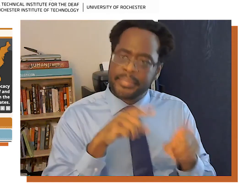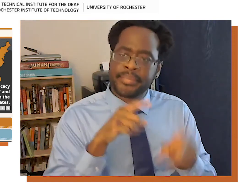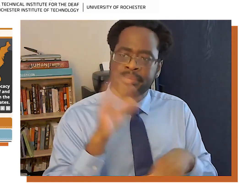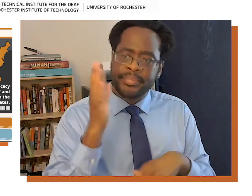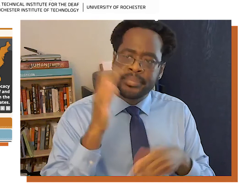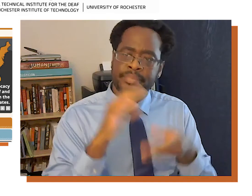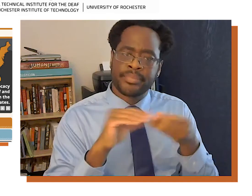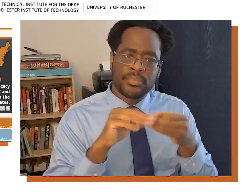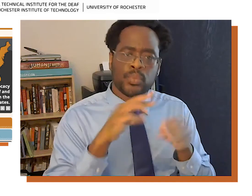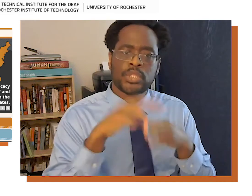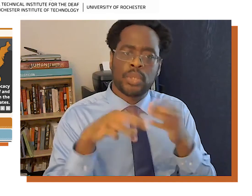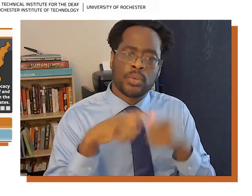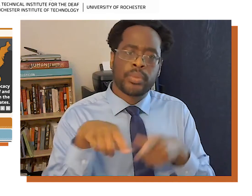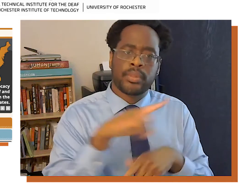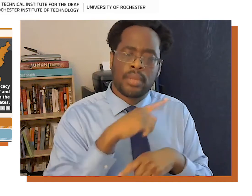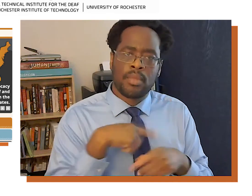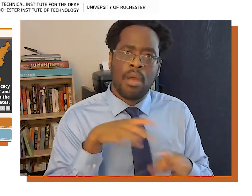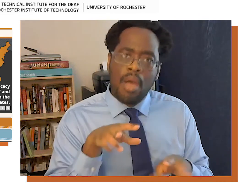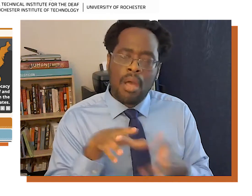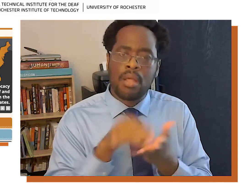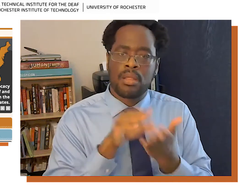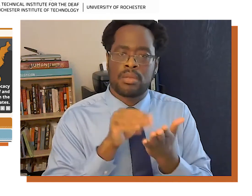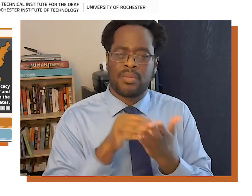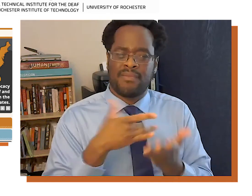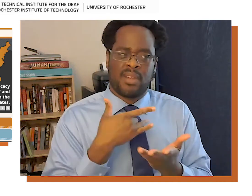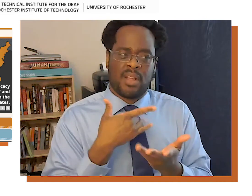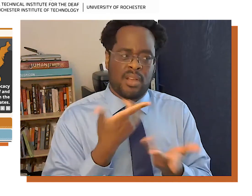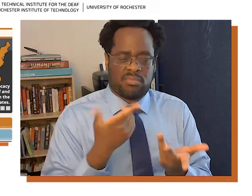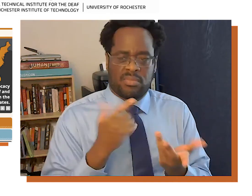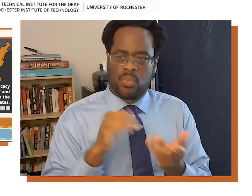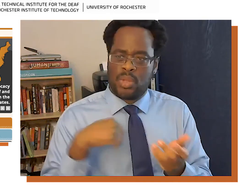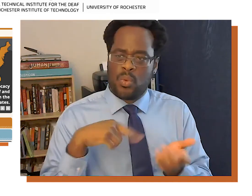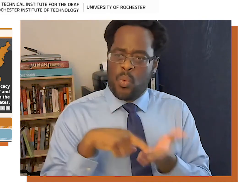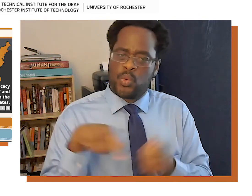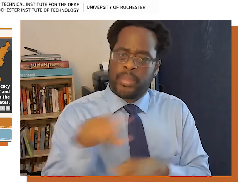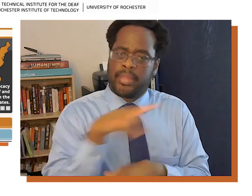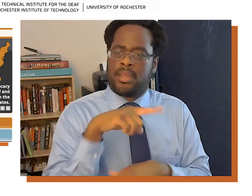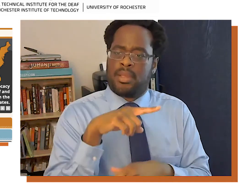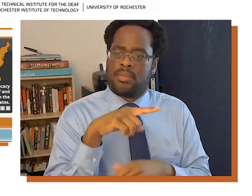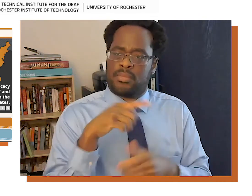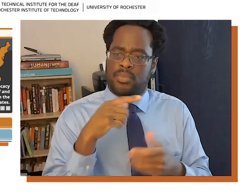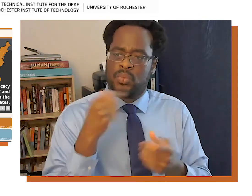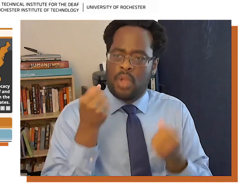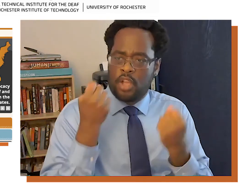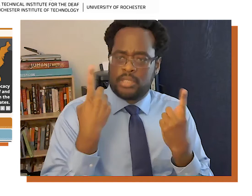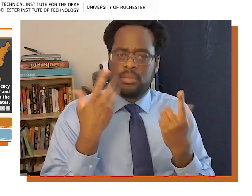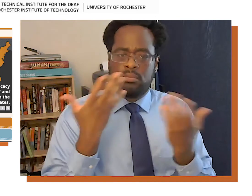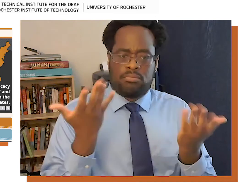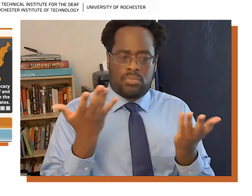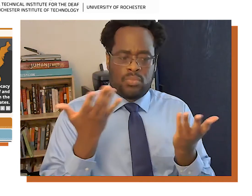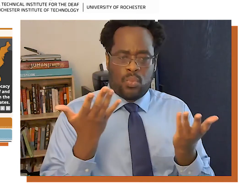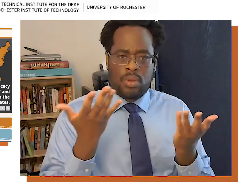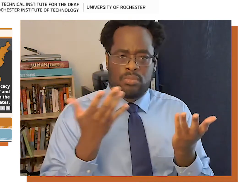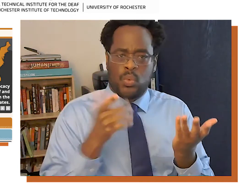I went to their conferences several times and learned a lot from them, and I felt like I owed them